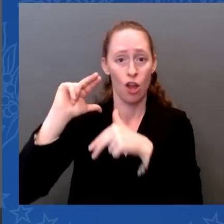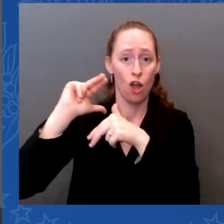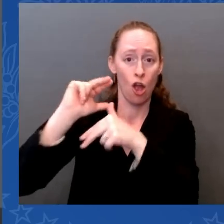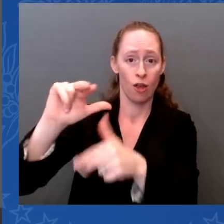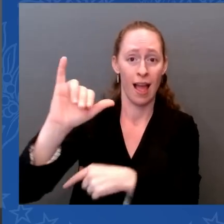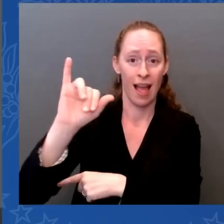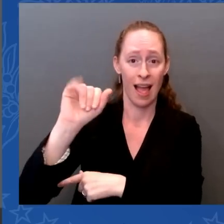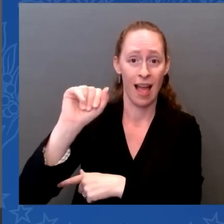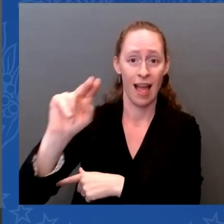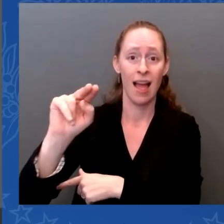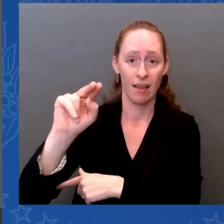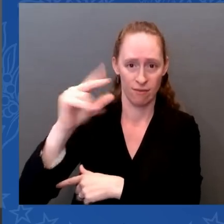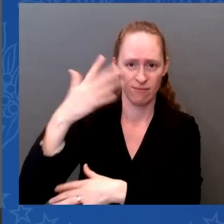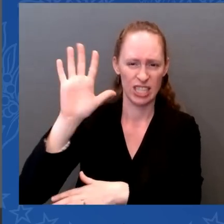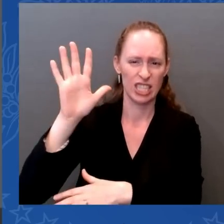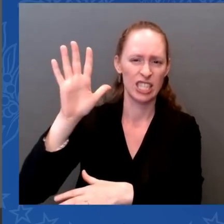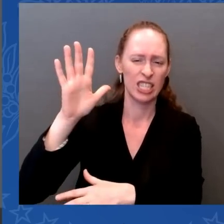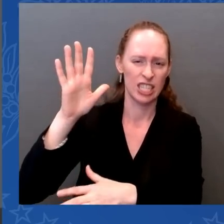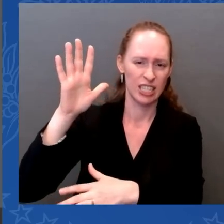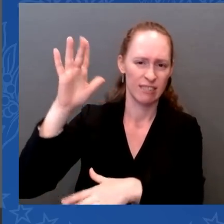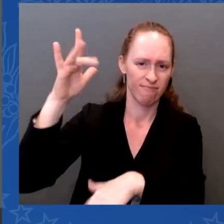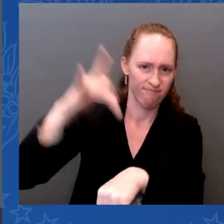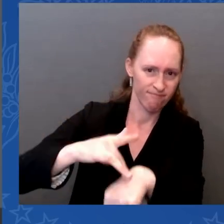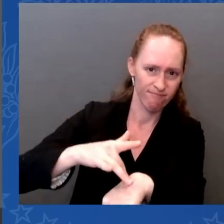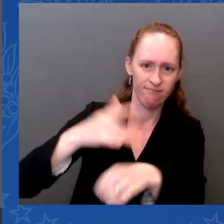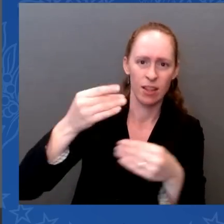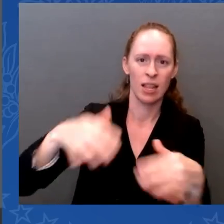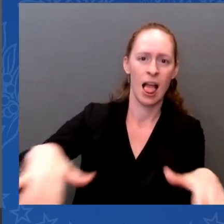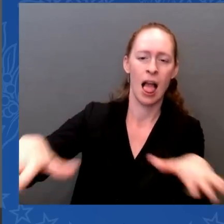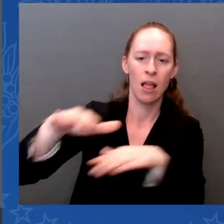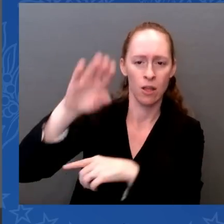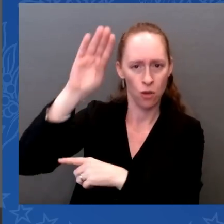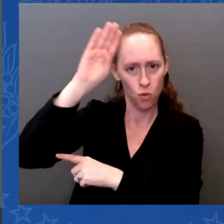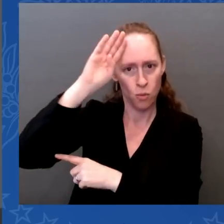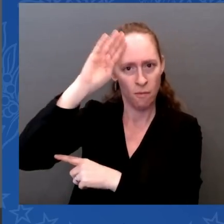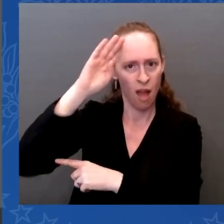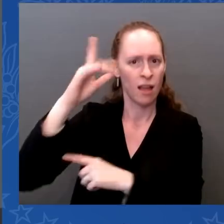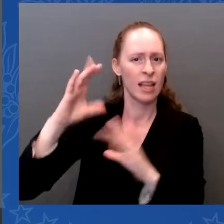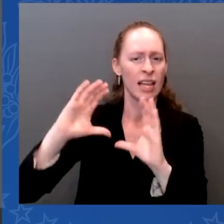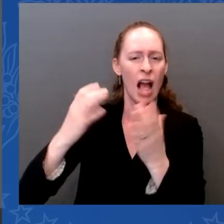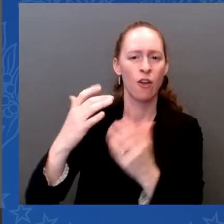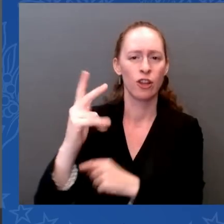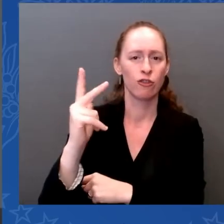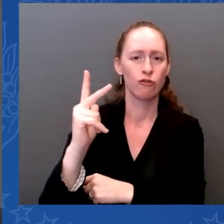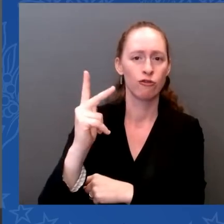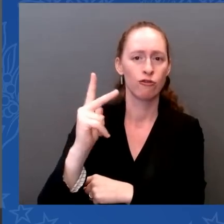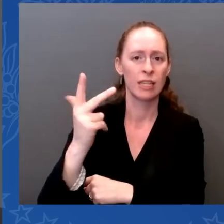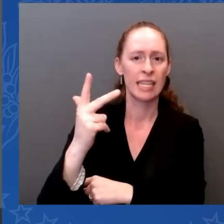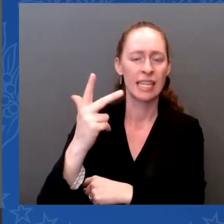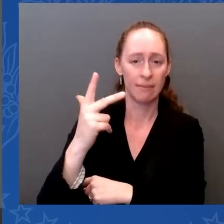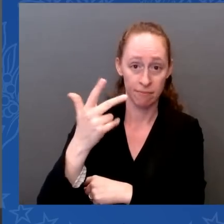Florida is now preparing for the -- the hurricane to make landfall. Forecasts can change, but for now, the experts say